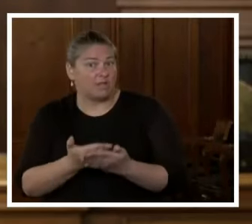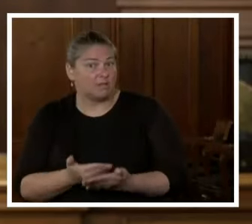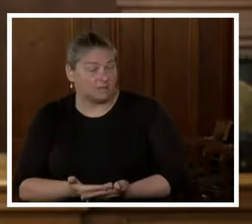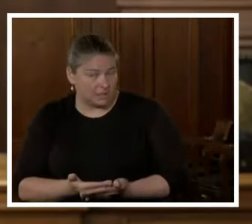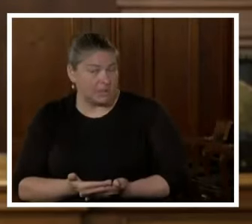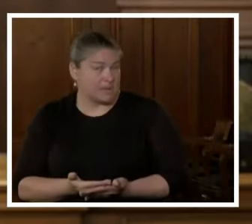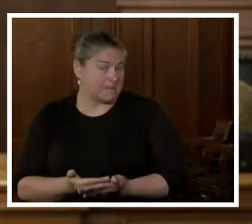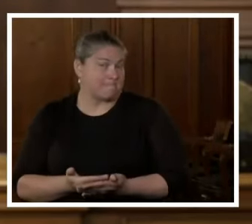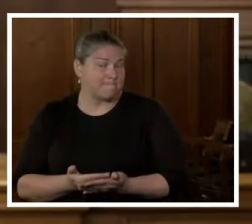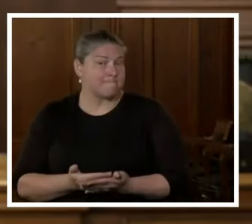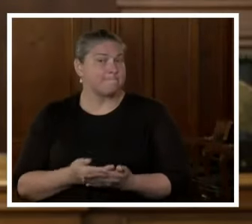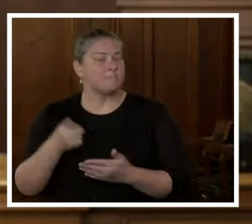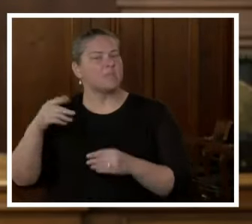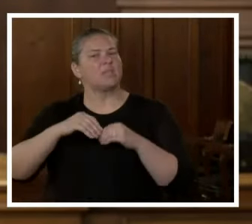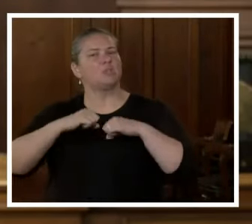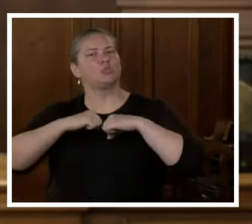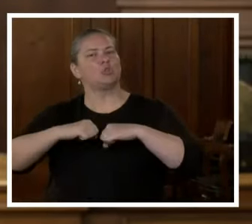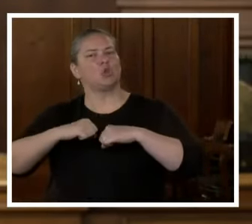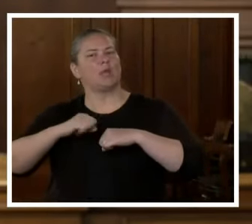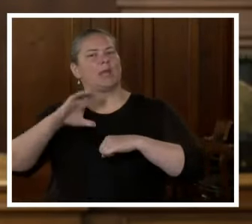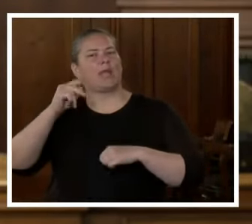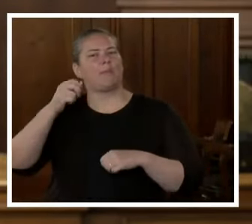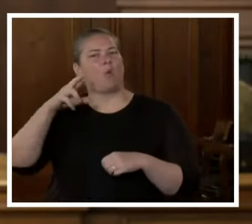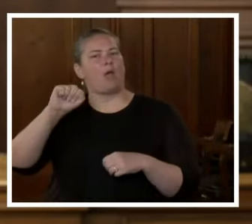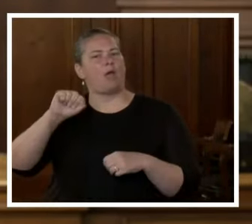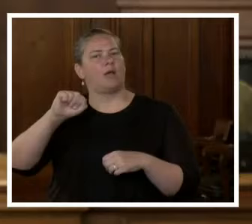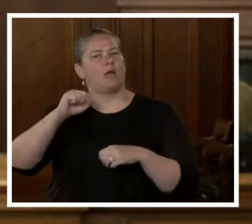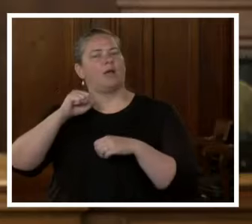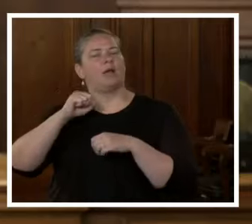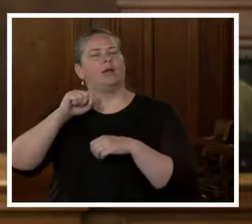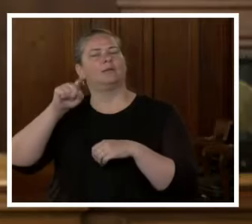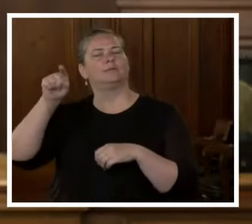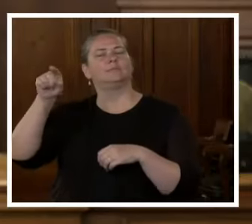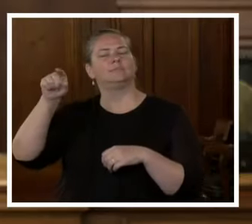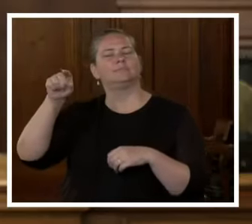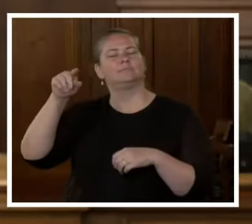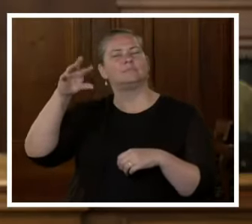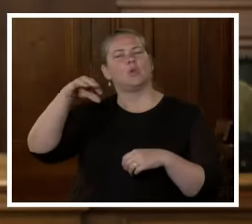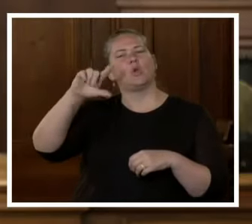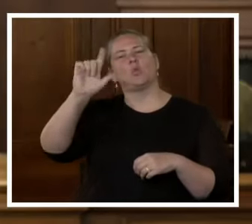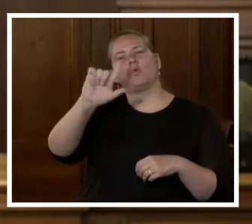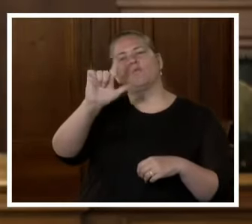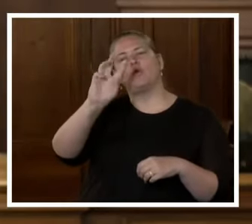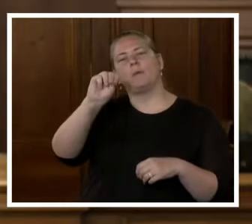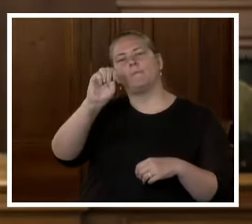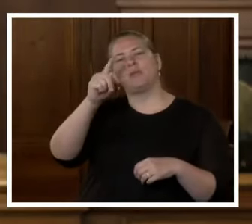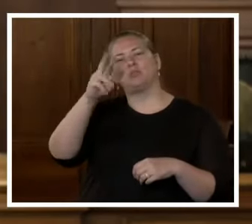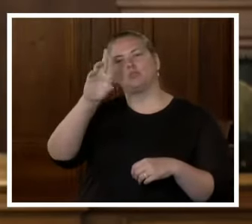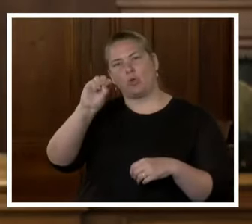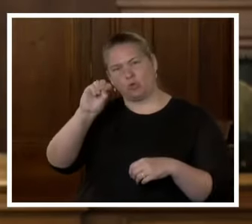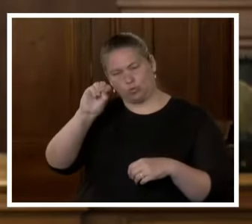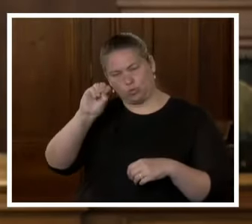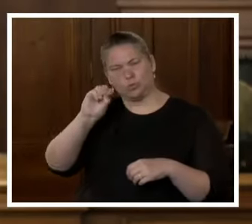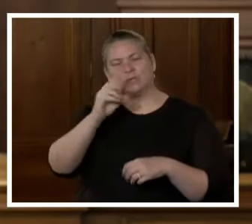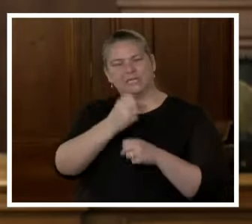AND THE RESULT OF WHICH OF COURSE WE KNOW WAS THE DAVID MCATEE WAS SHOT AND HE DIED AT